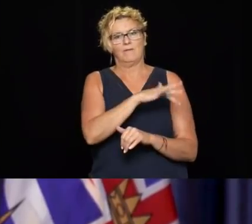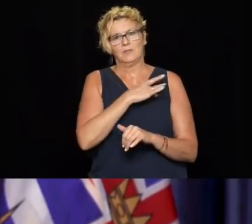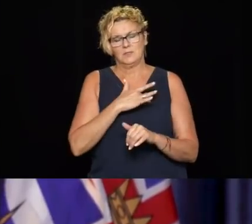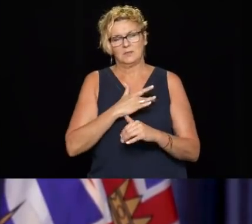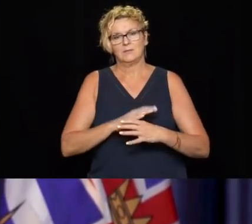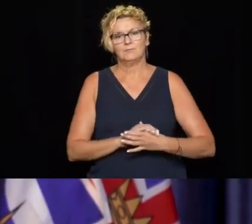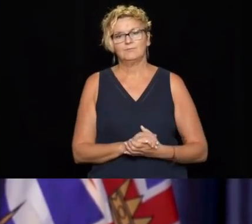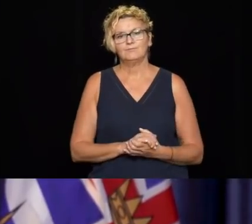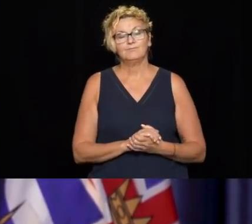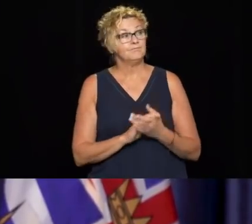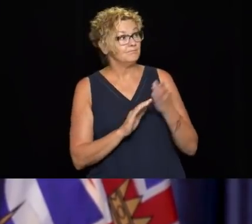Do you have a follow-up?